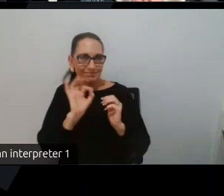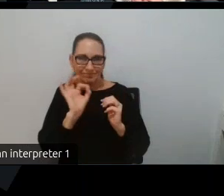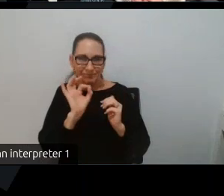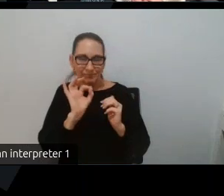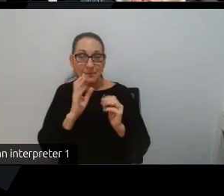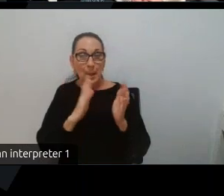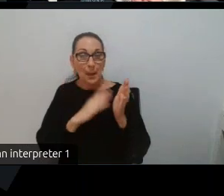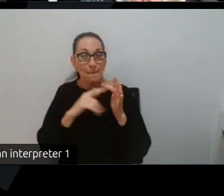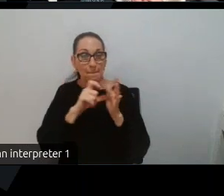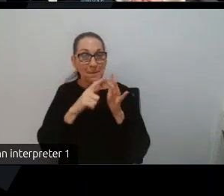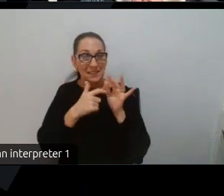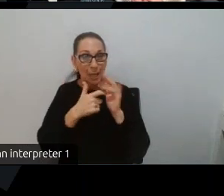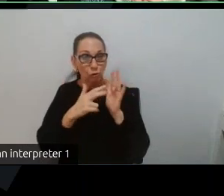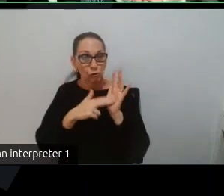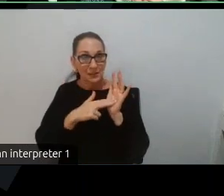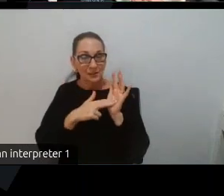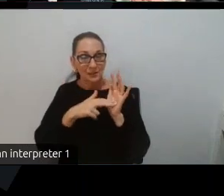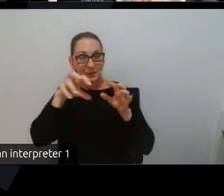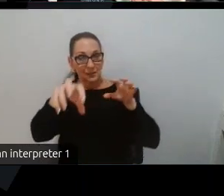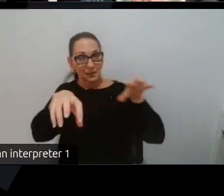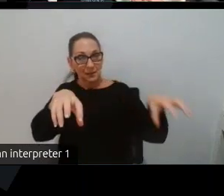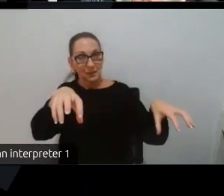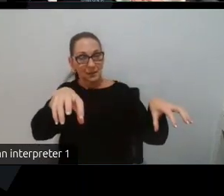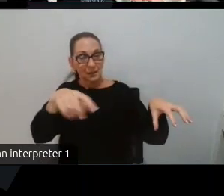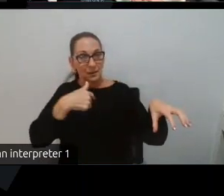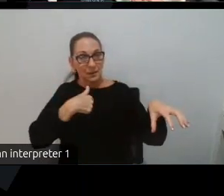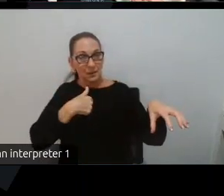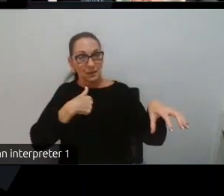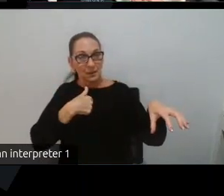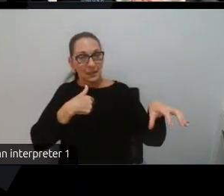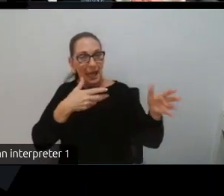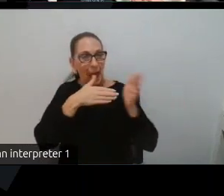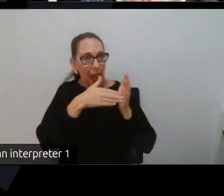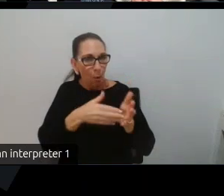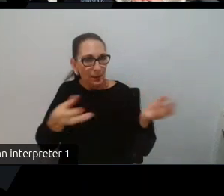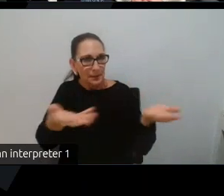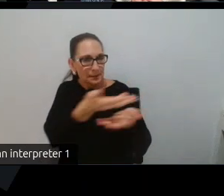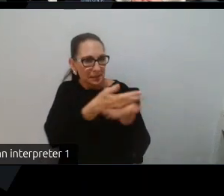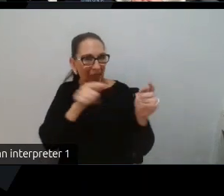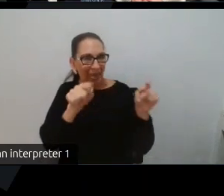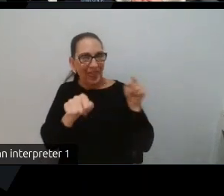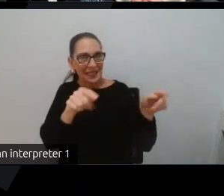and the mediator helps them to have discussions about what their agreements might be. But in an